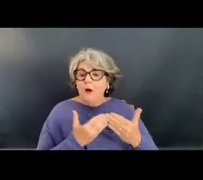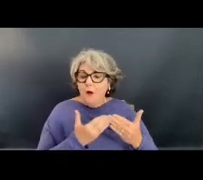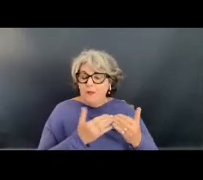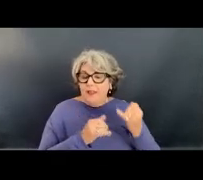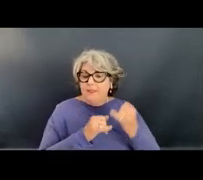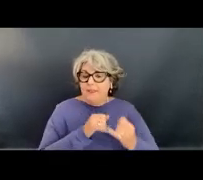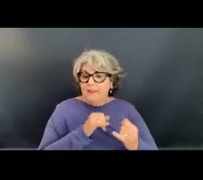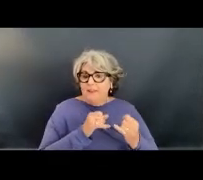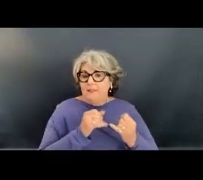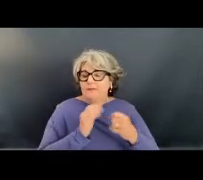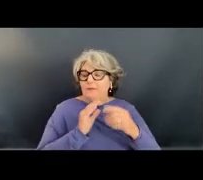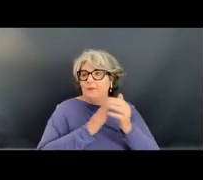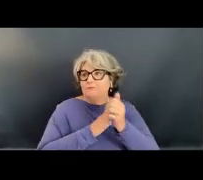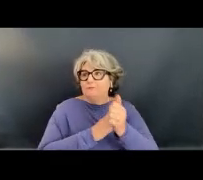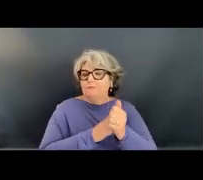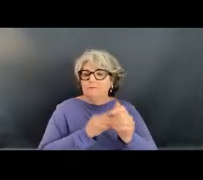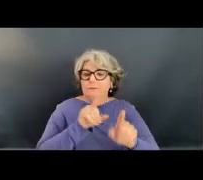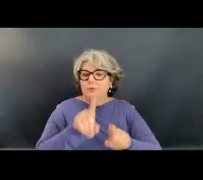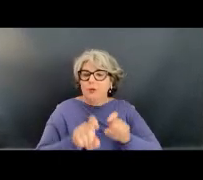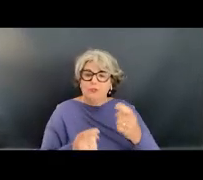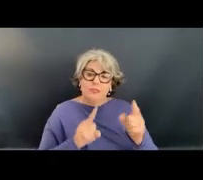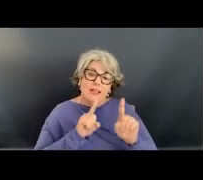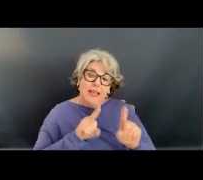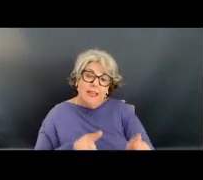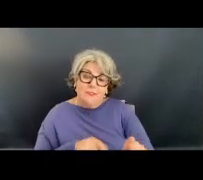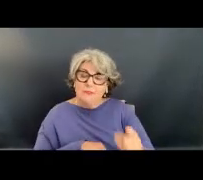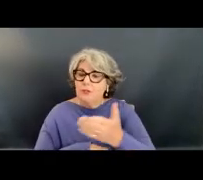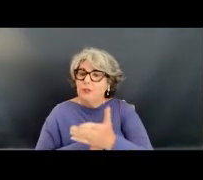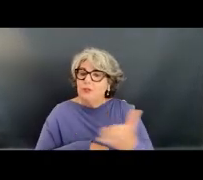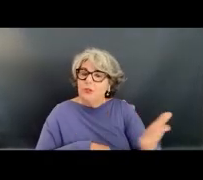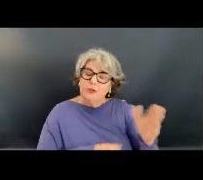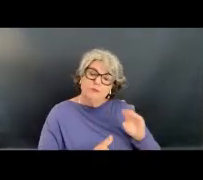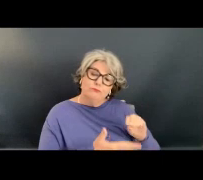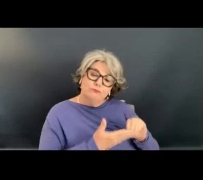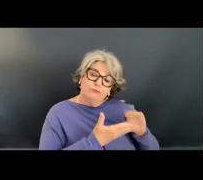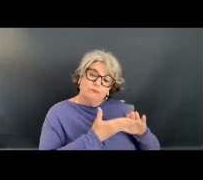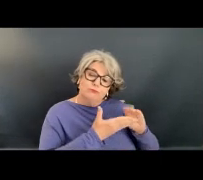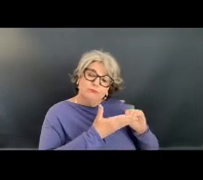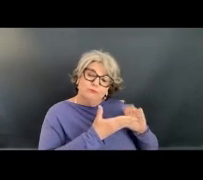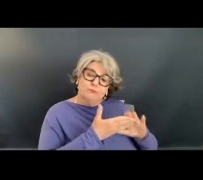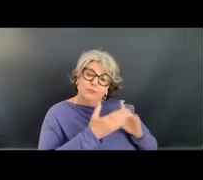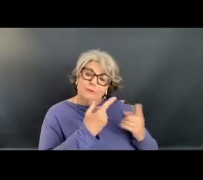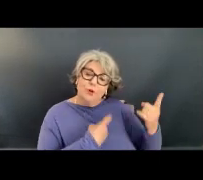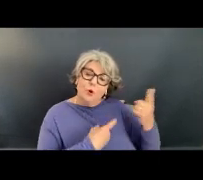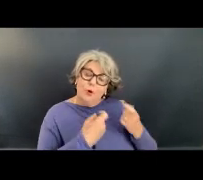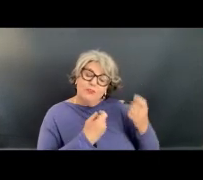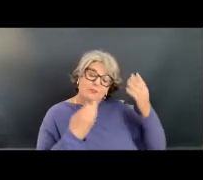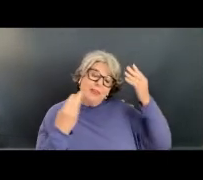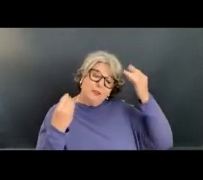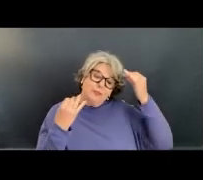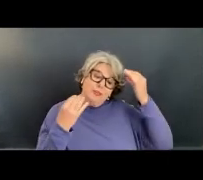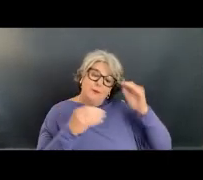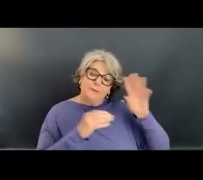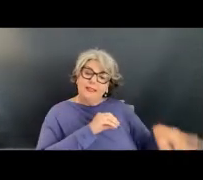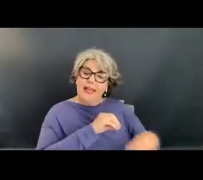for a moderated Q&A and we encourage everyone to write down or keep track of questions along the way and drop them in the